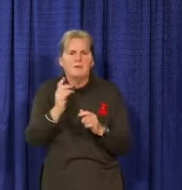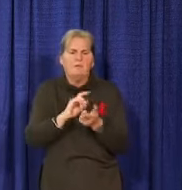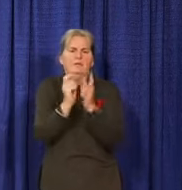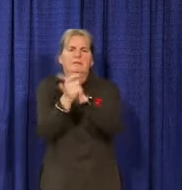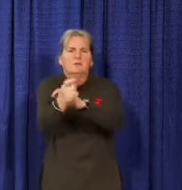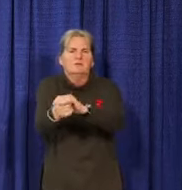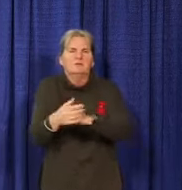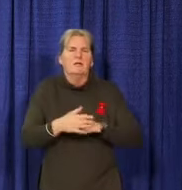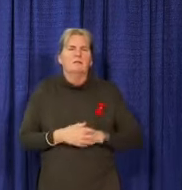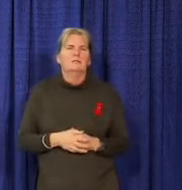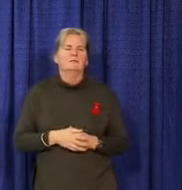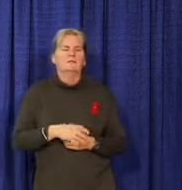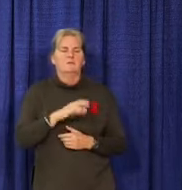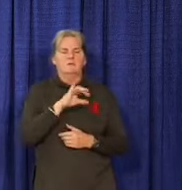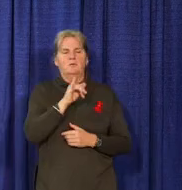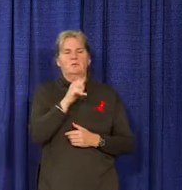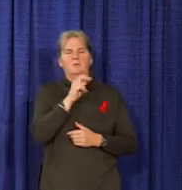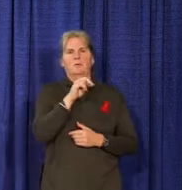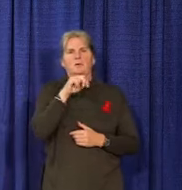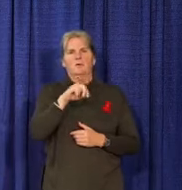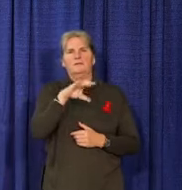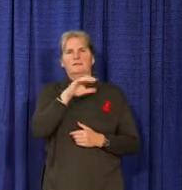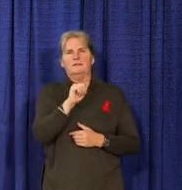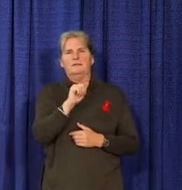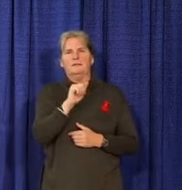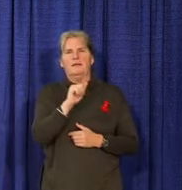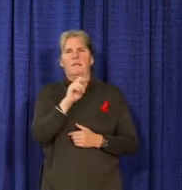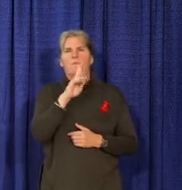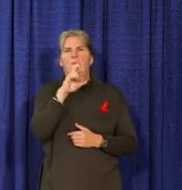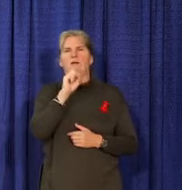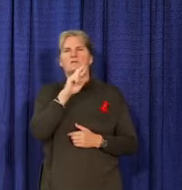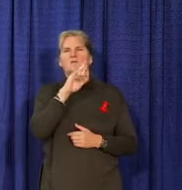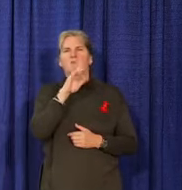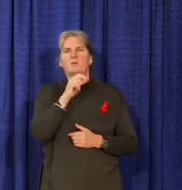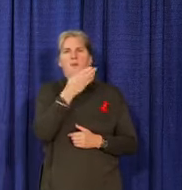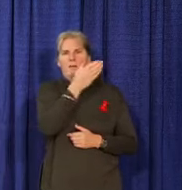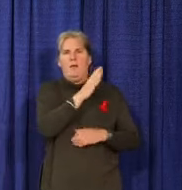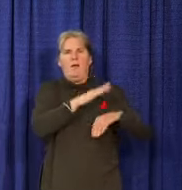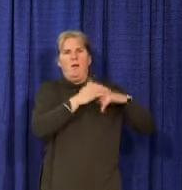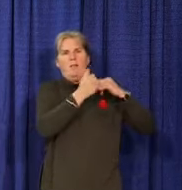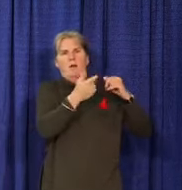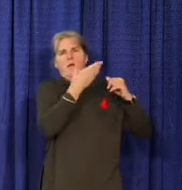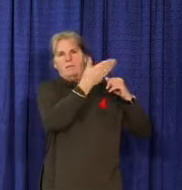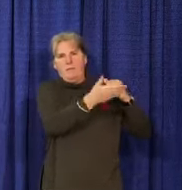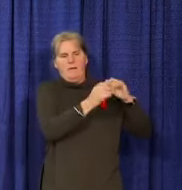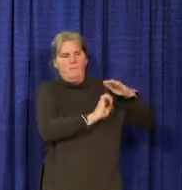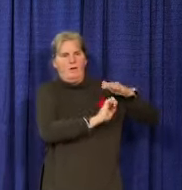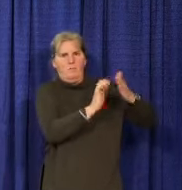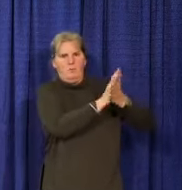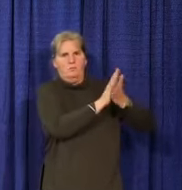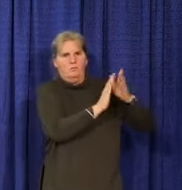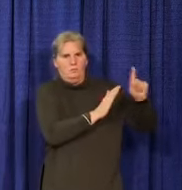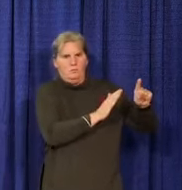The busing routes have been put up on Yukon.ca for the elementary schools today, and the high school ones are being